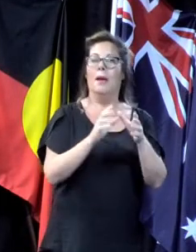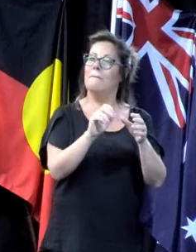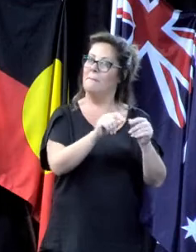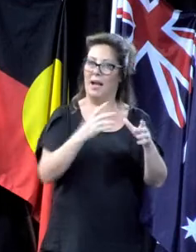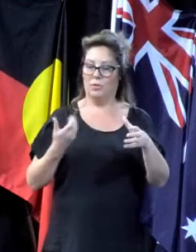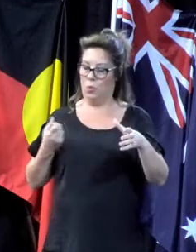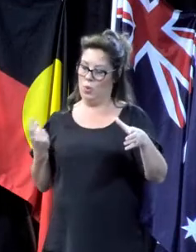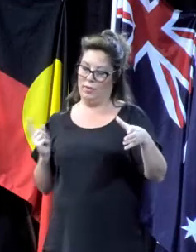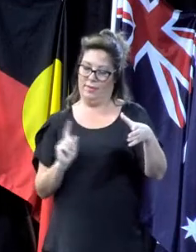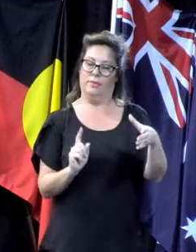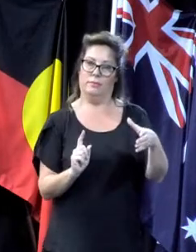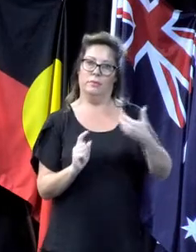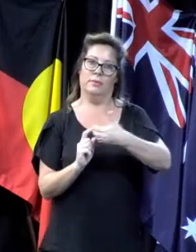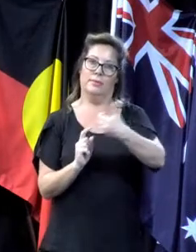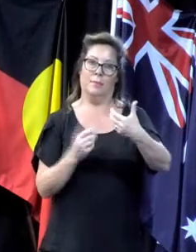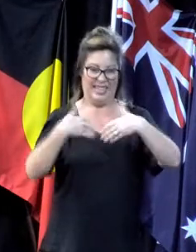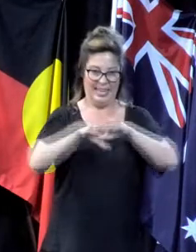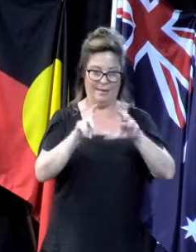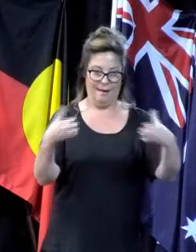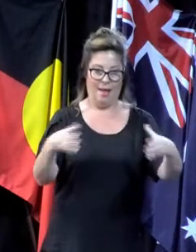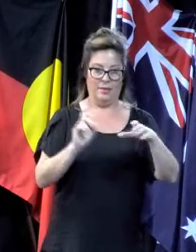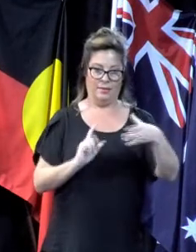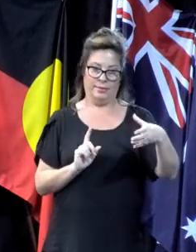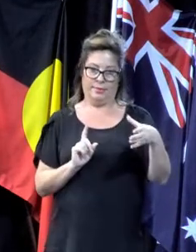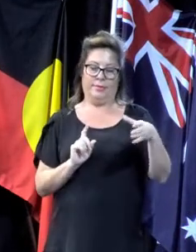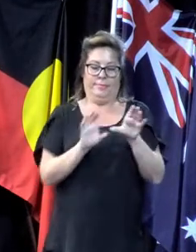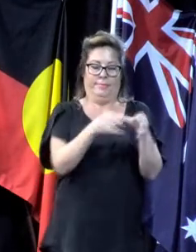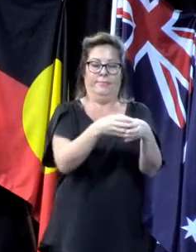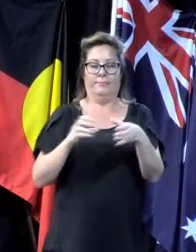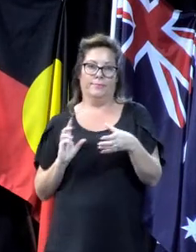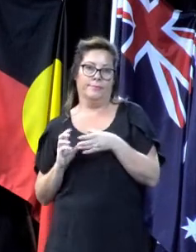of students wtih disability when they did those classes.